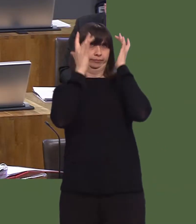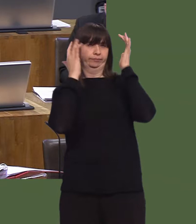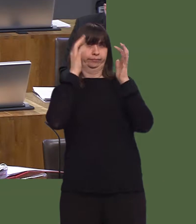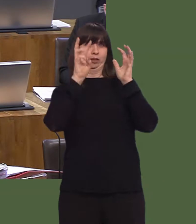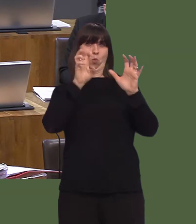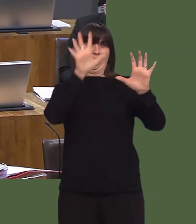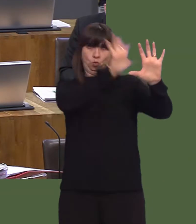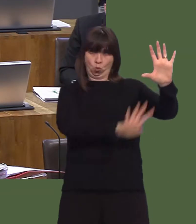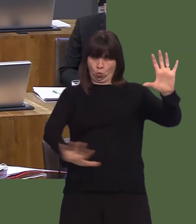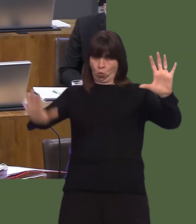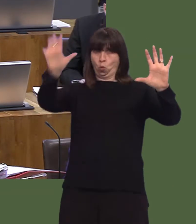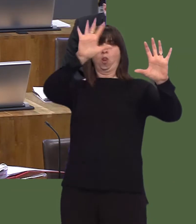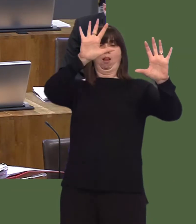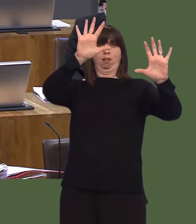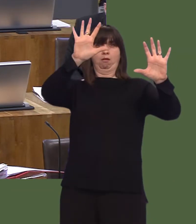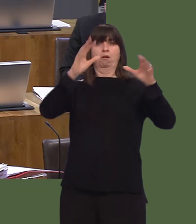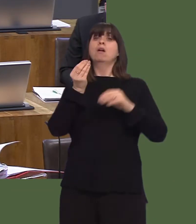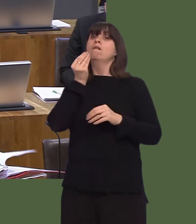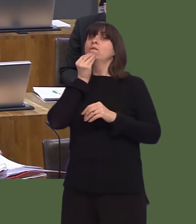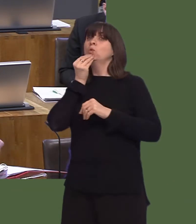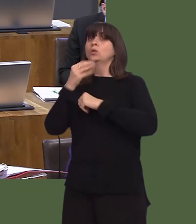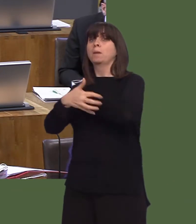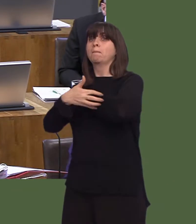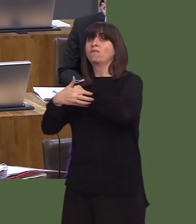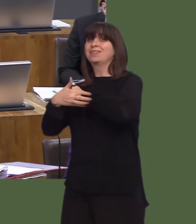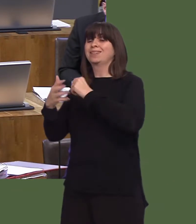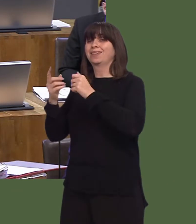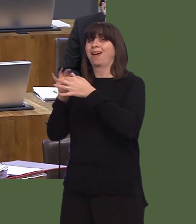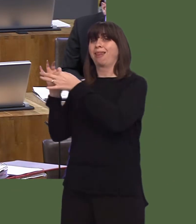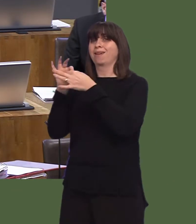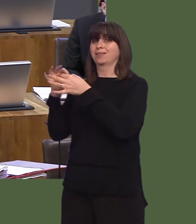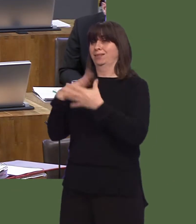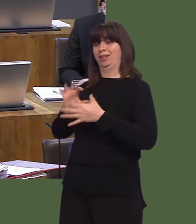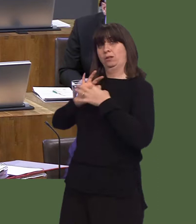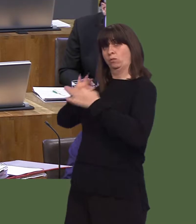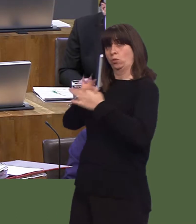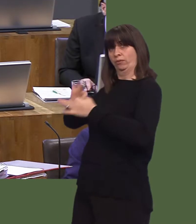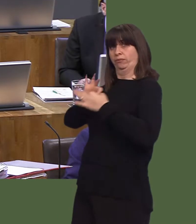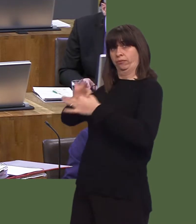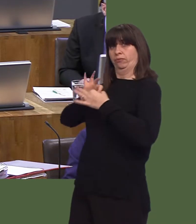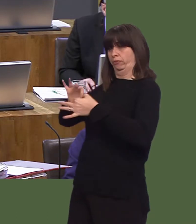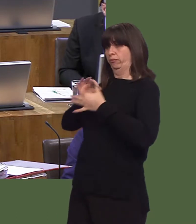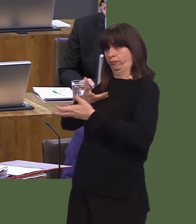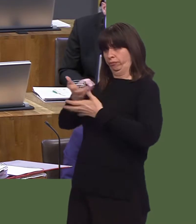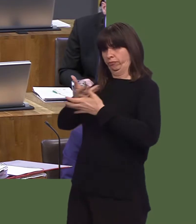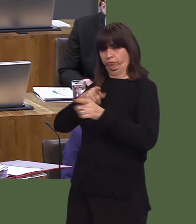also that we should work with the food poverty alliance in order to deal with the issue.